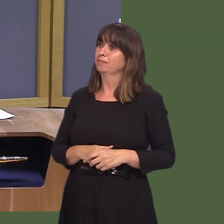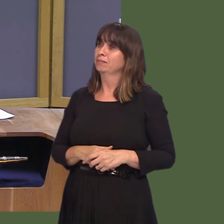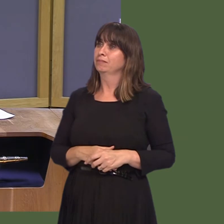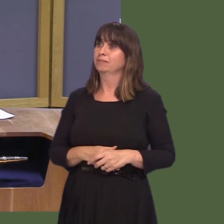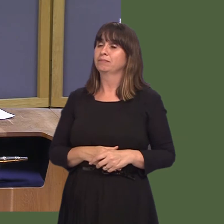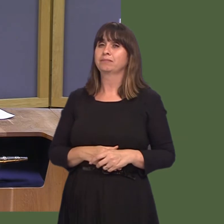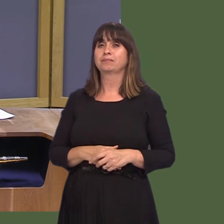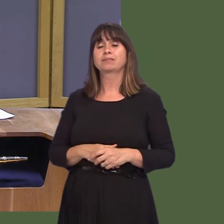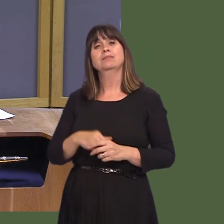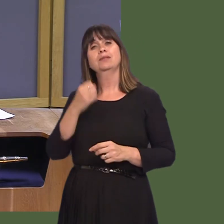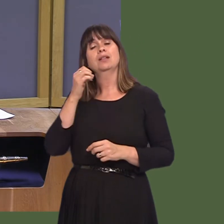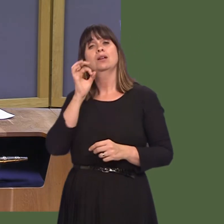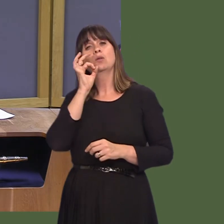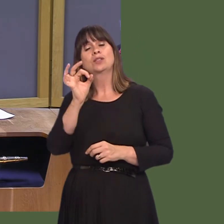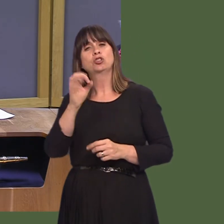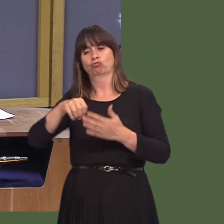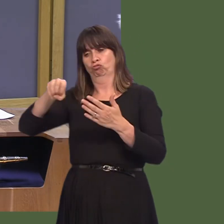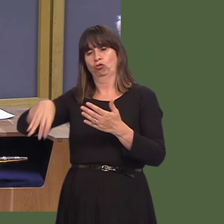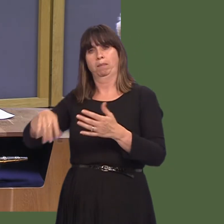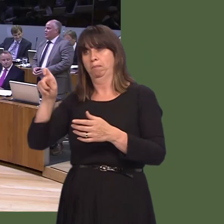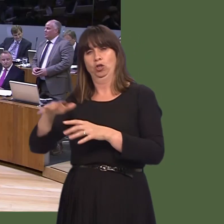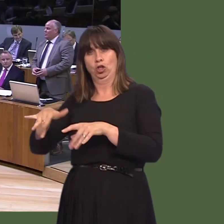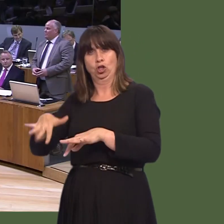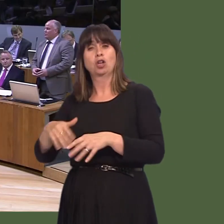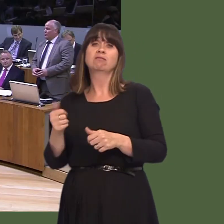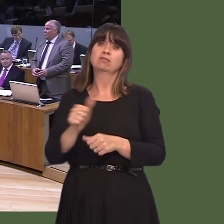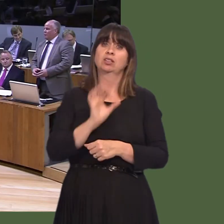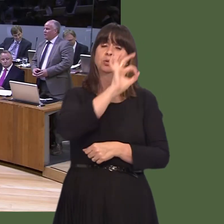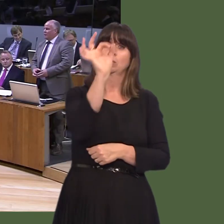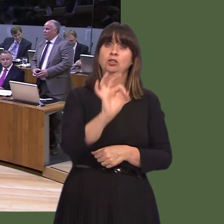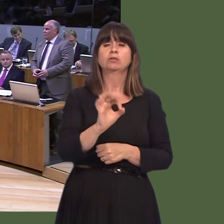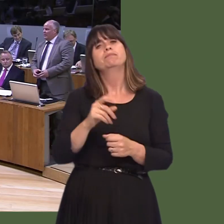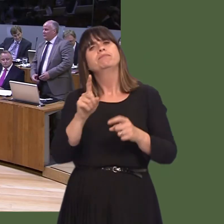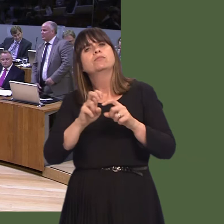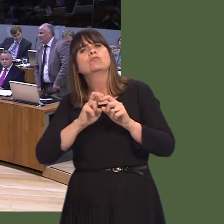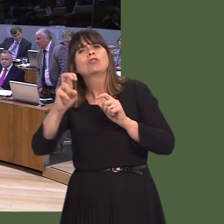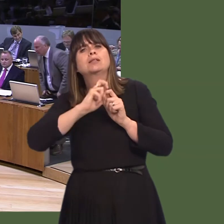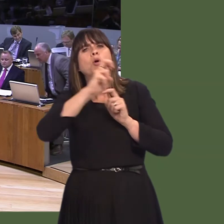Davies. Andrew RT Davies AM: 10. A wnaiff y Prif Weinidog ddatganiad am gyllid Llywodraeth Cymru ar gyfer prosiectau seilwaith trafnidiaeth ledled Cymru? OAQ52512 Carwyn Jones AM: Yes.